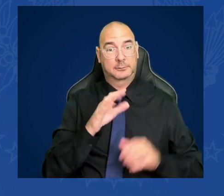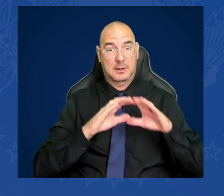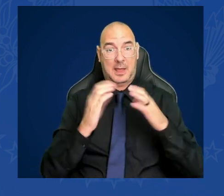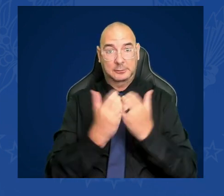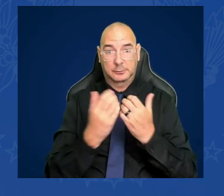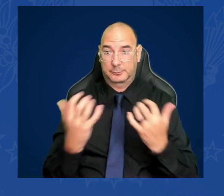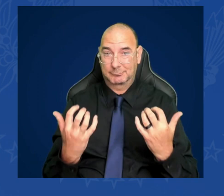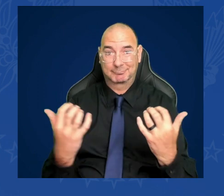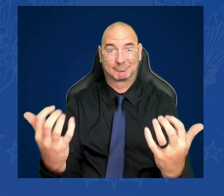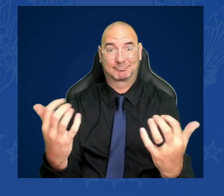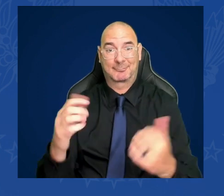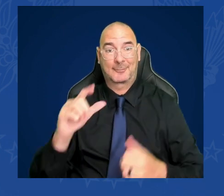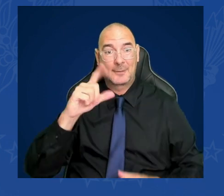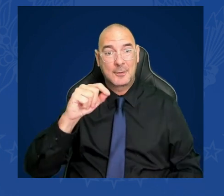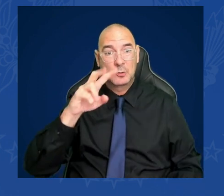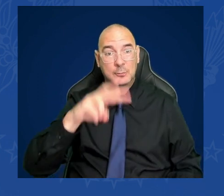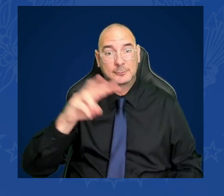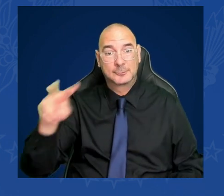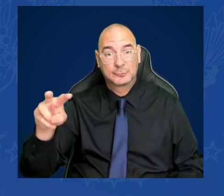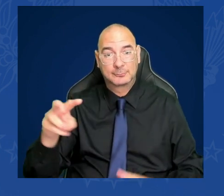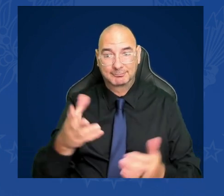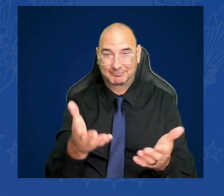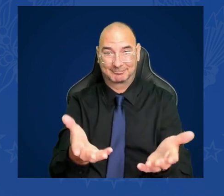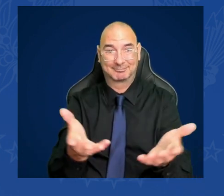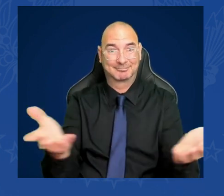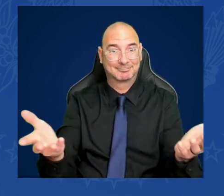And to the Class of 2022: Congratulations on this tremendous achievement.